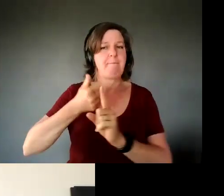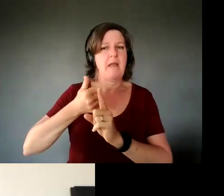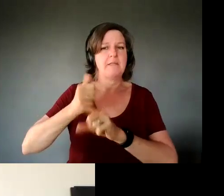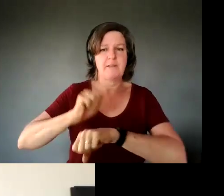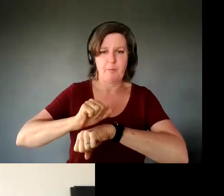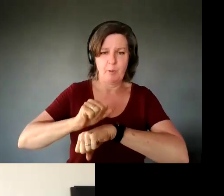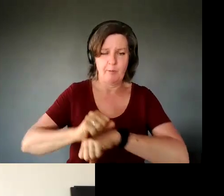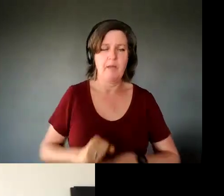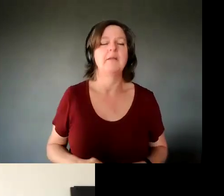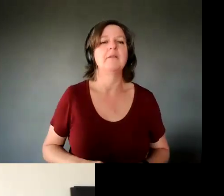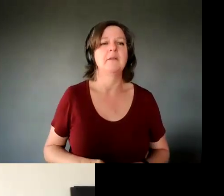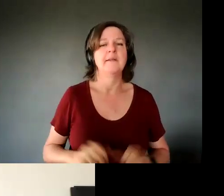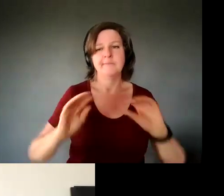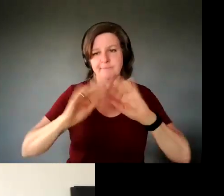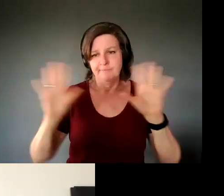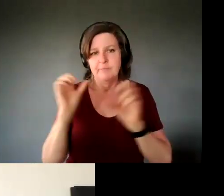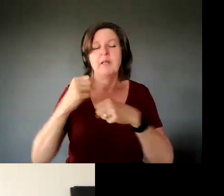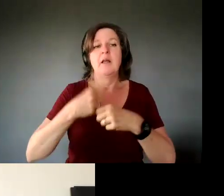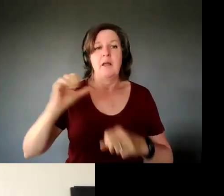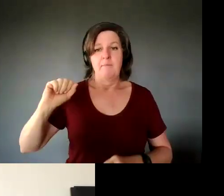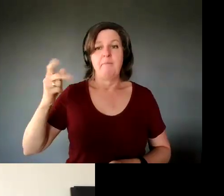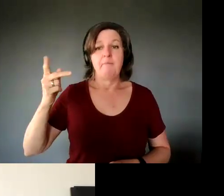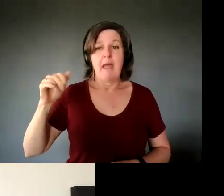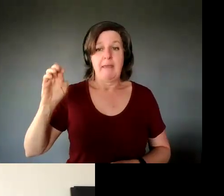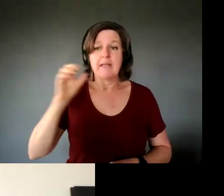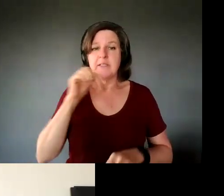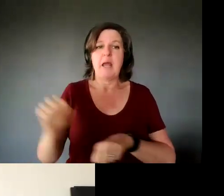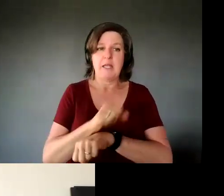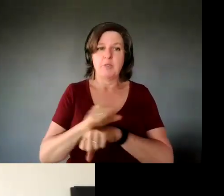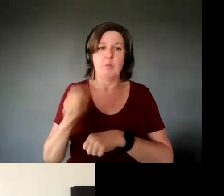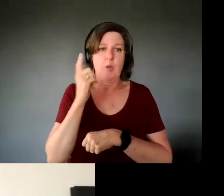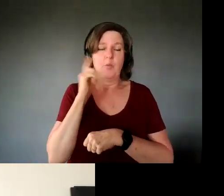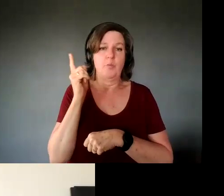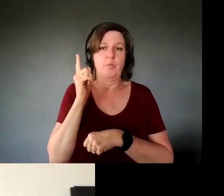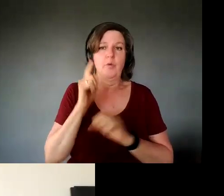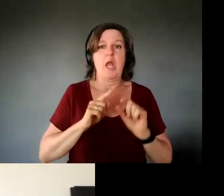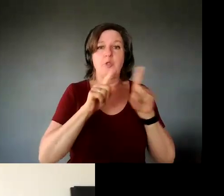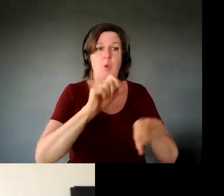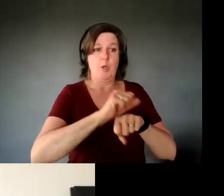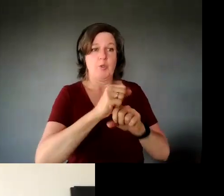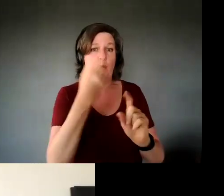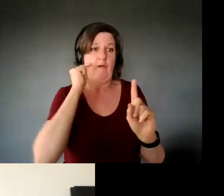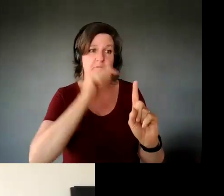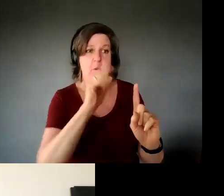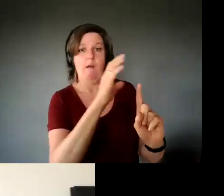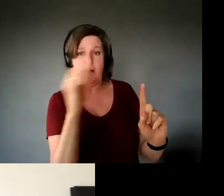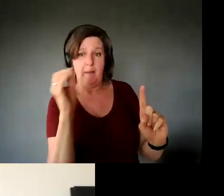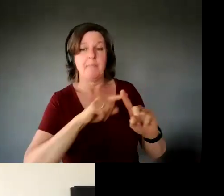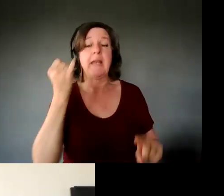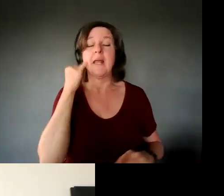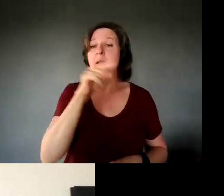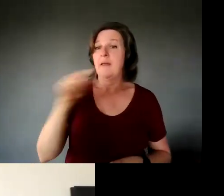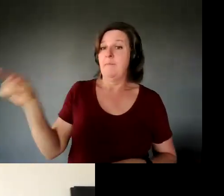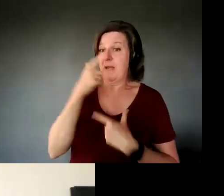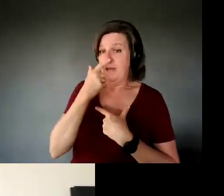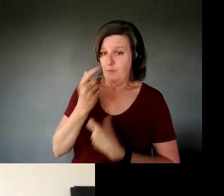So obviously making space is going to work for an employer but if you are interested in self